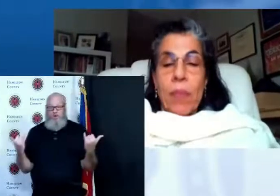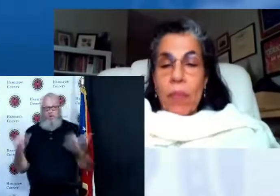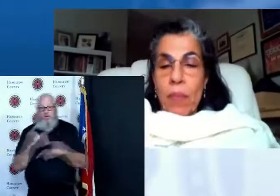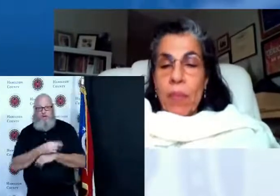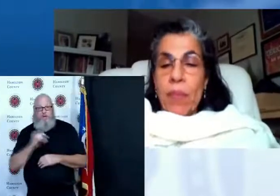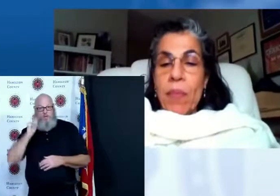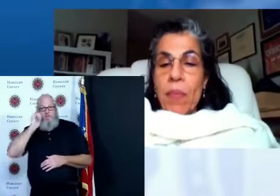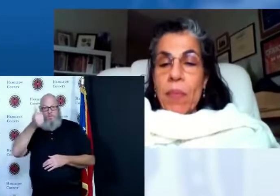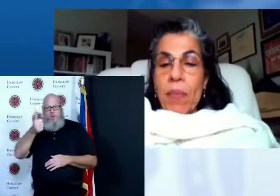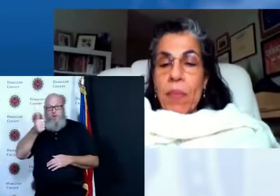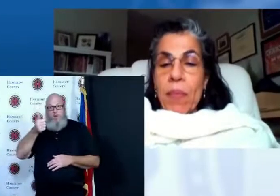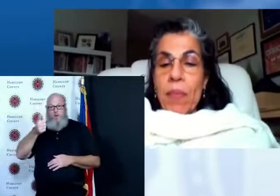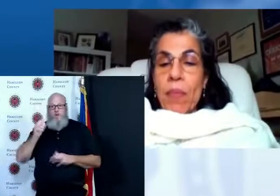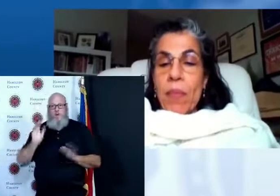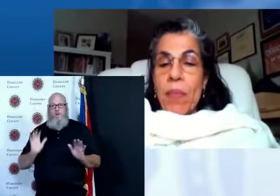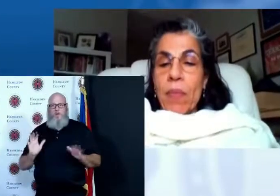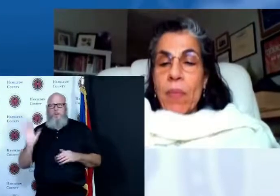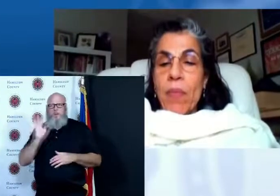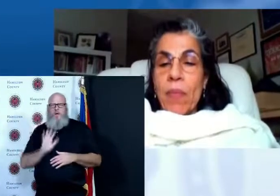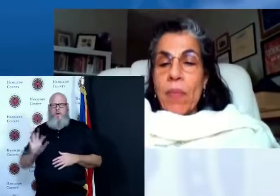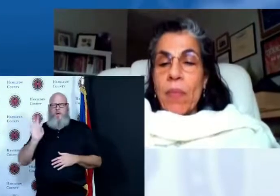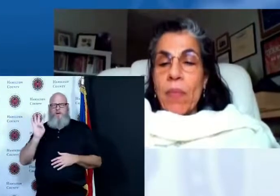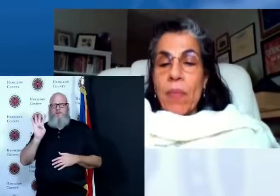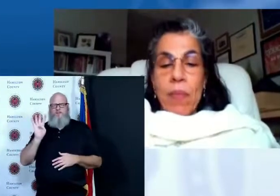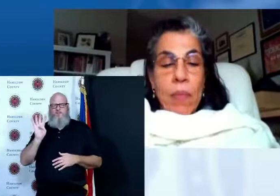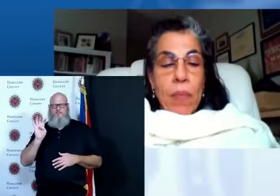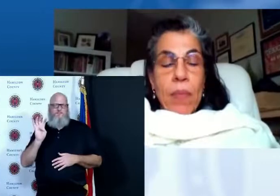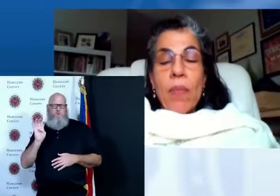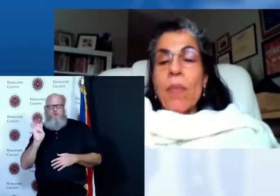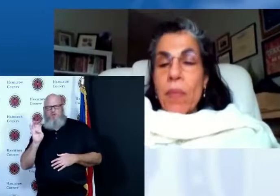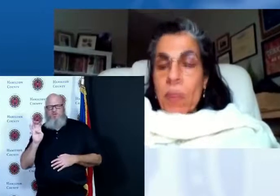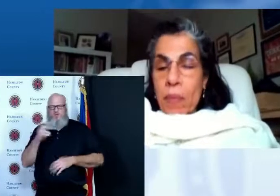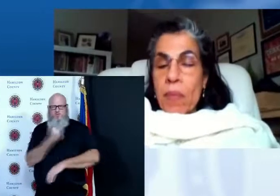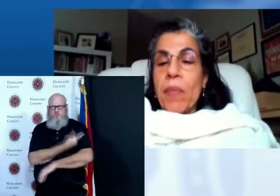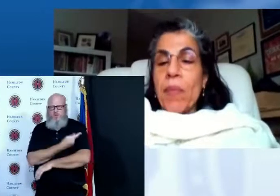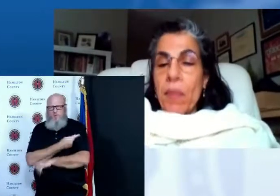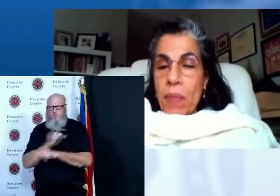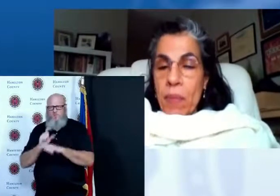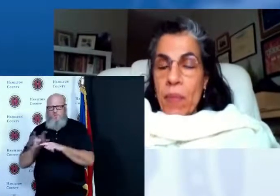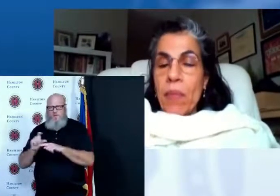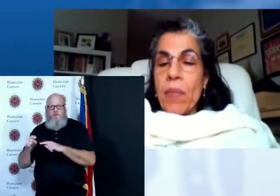point last week notification we would have 200 more doses for those that are 80 and above